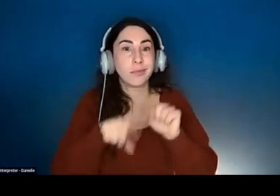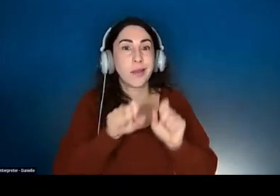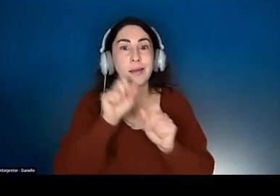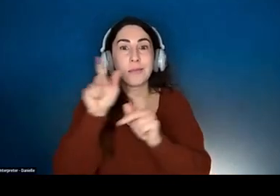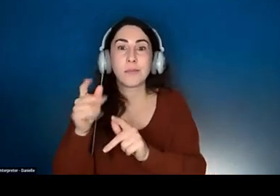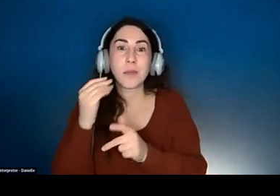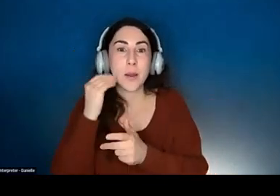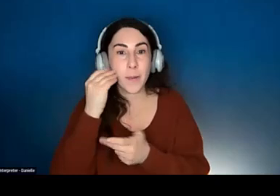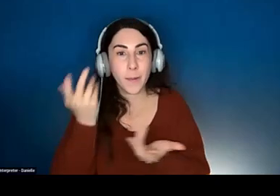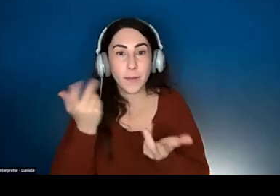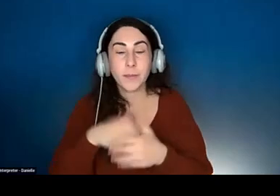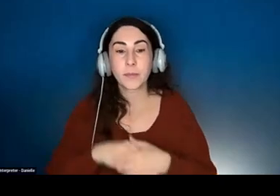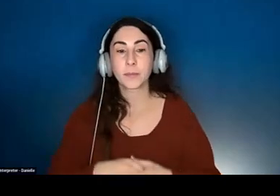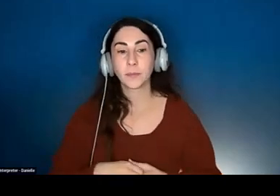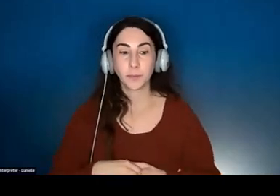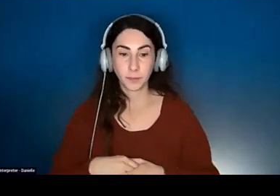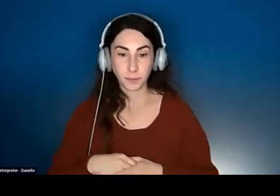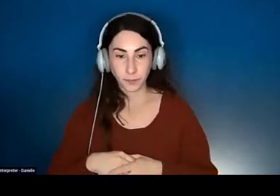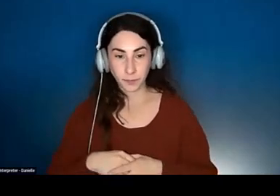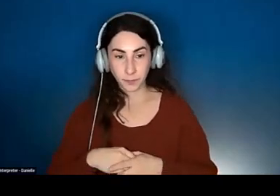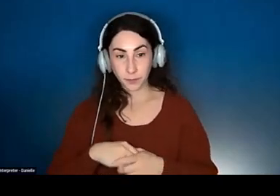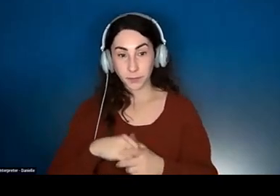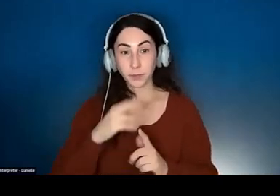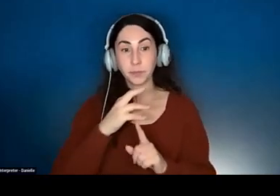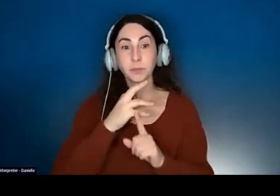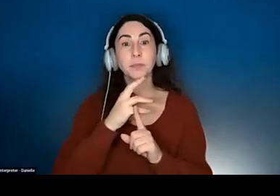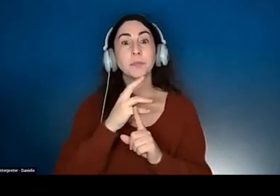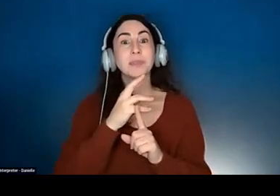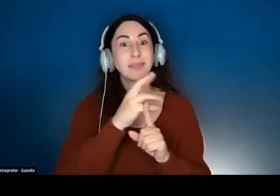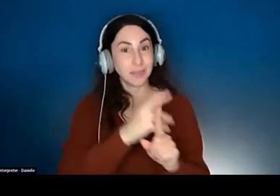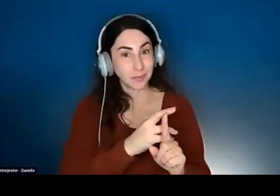After six months, her public housing benefits